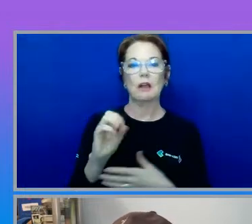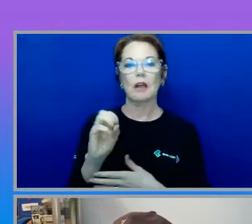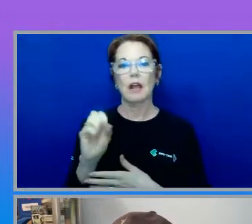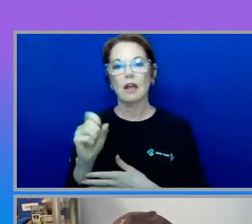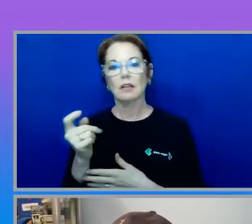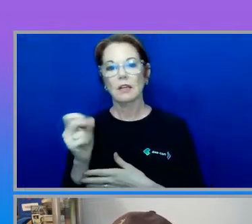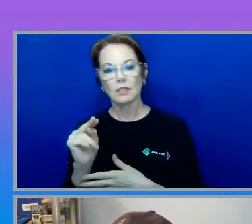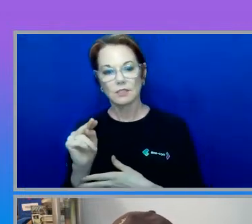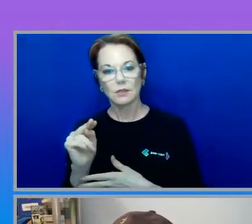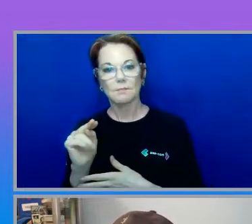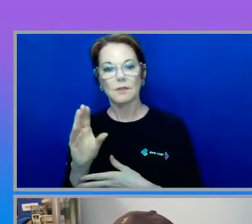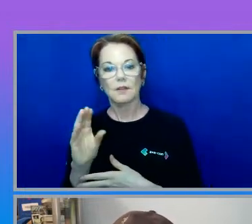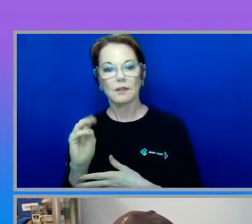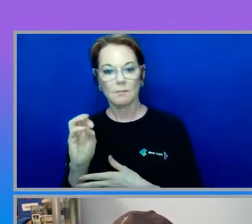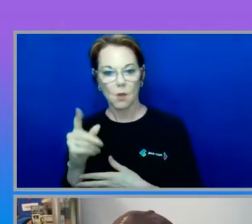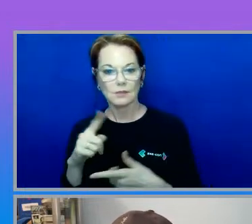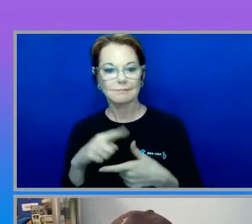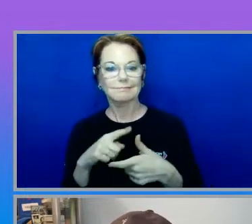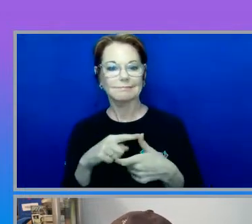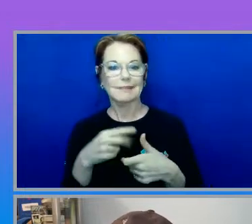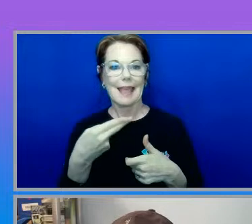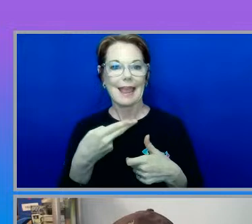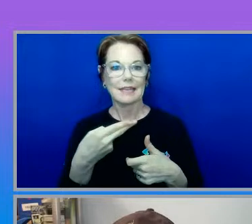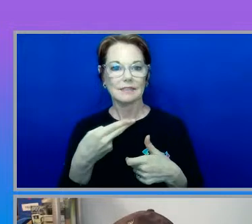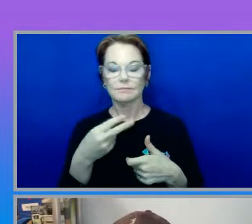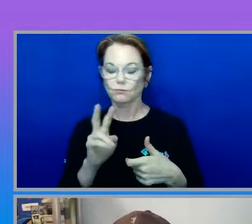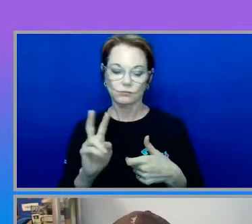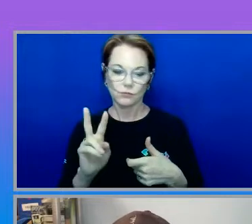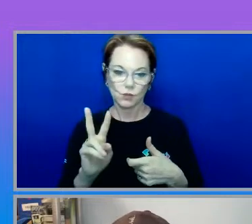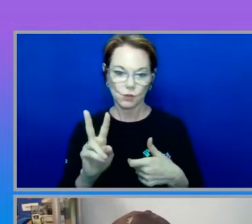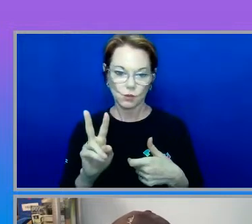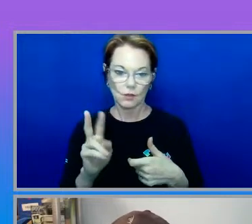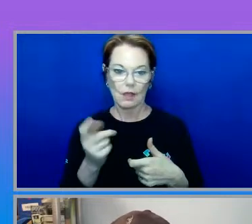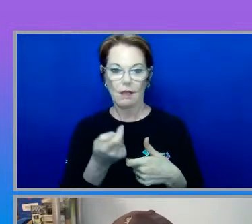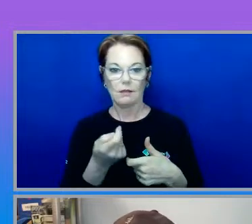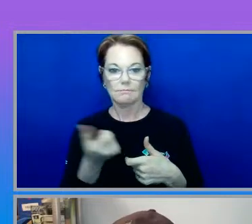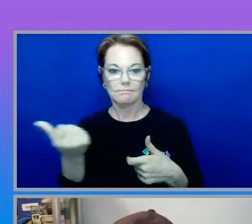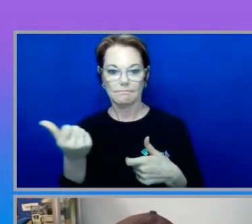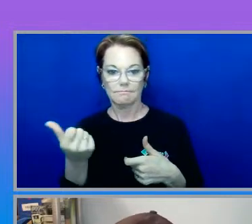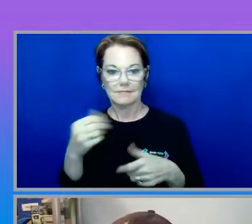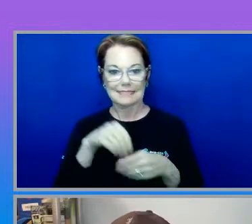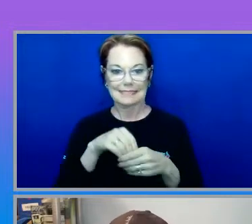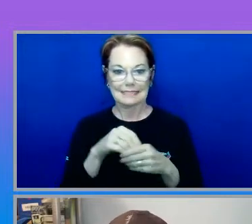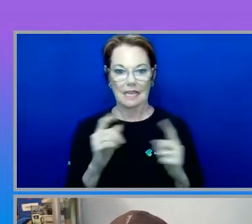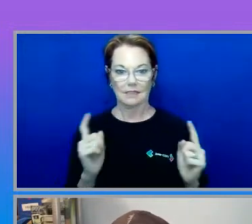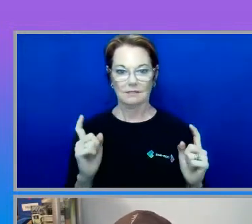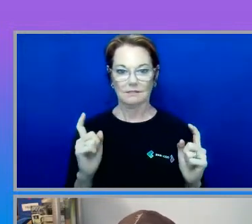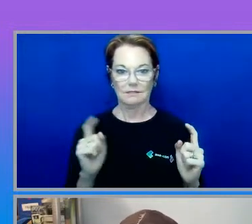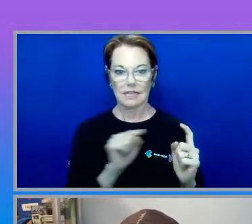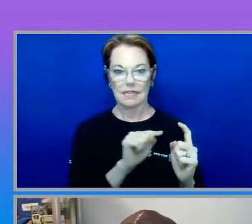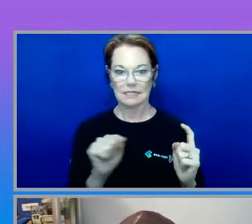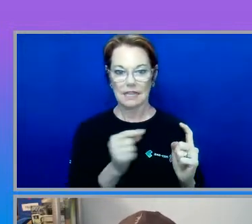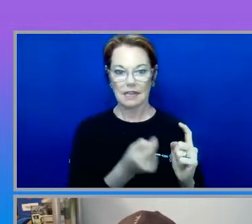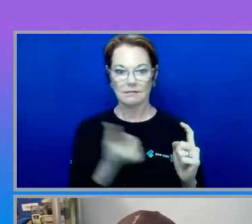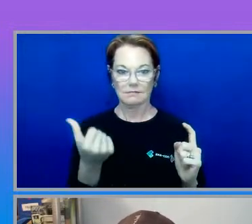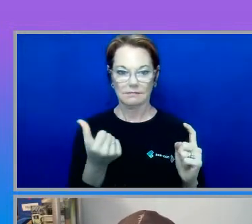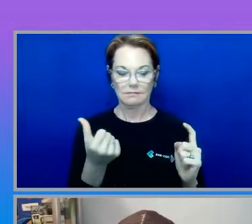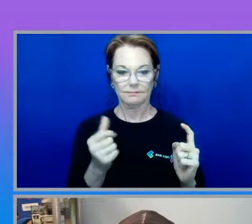custom components. So I'm going to edit this H2 element here. And I'm going to remove the